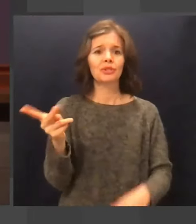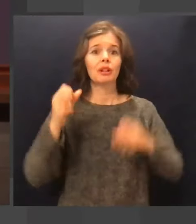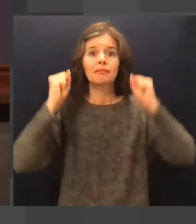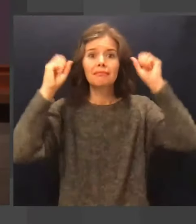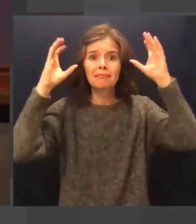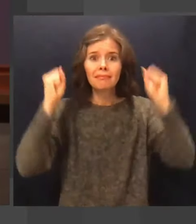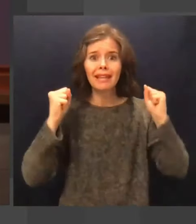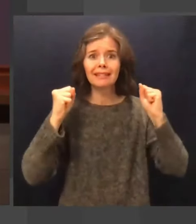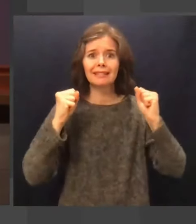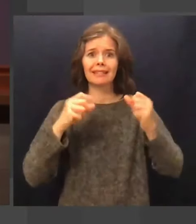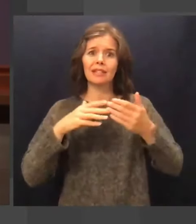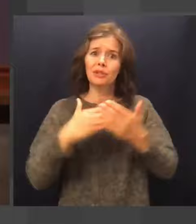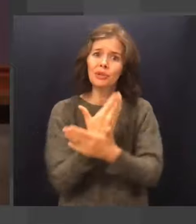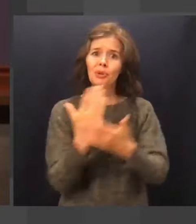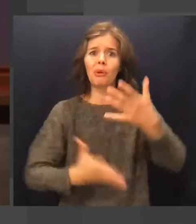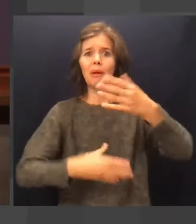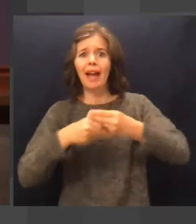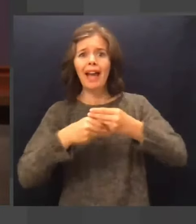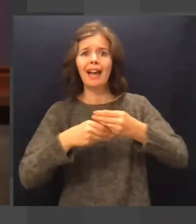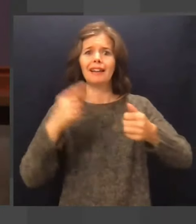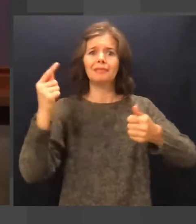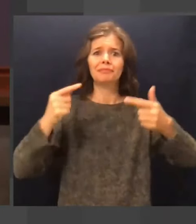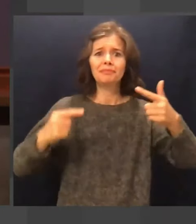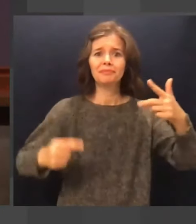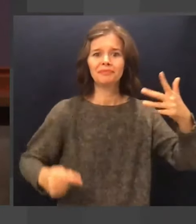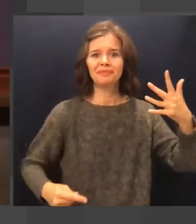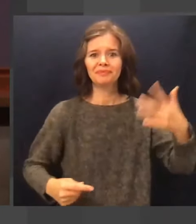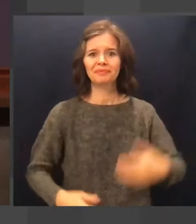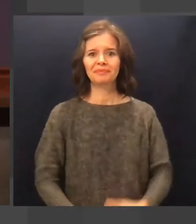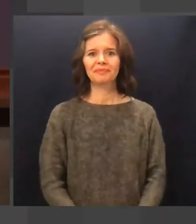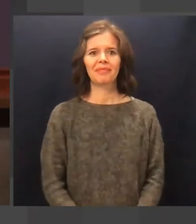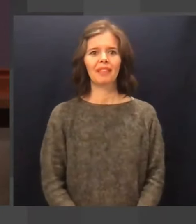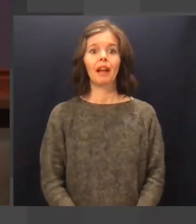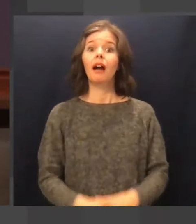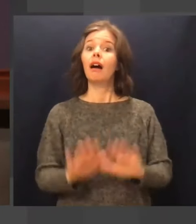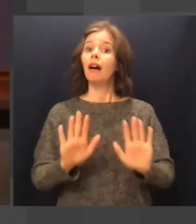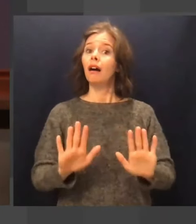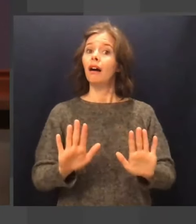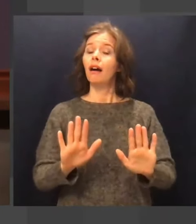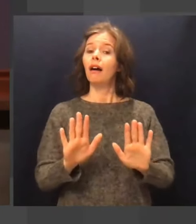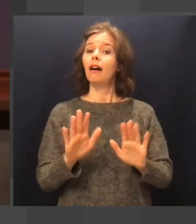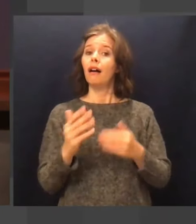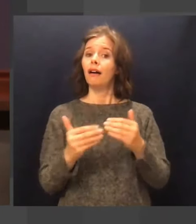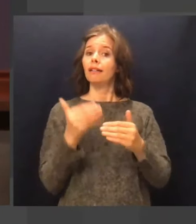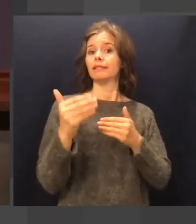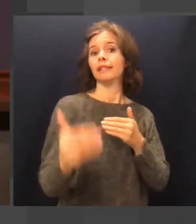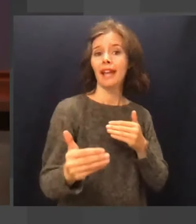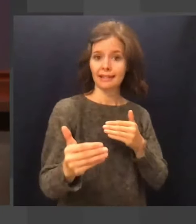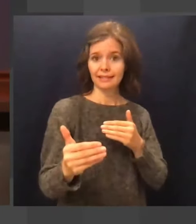BRANDON. THAT WAS A LOT OF AMAZING NEW THINGS. DON'T FORGET THAT WE HAVE